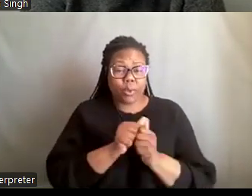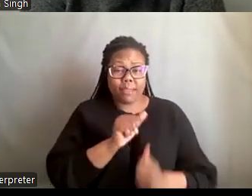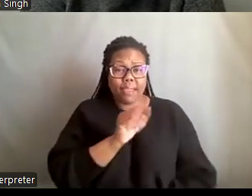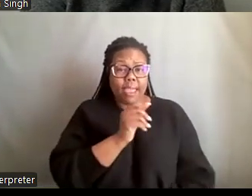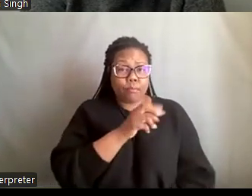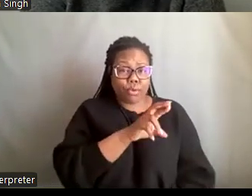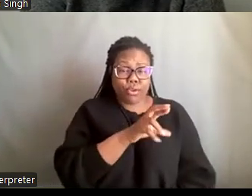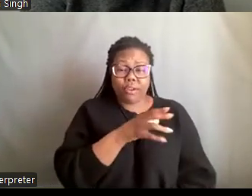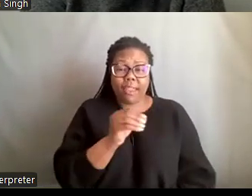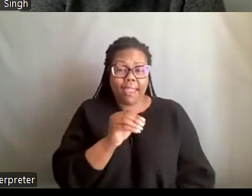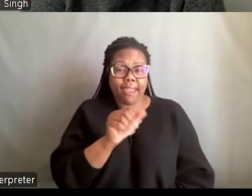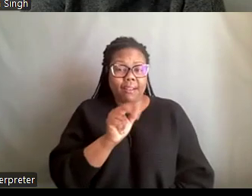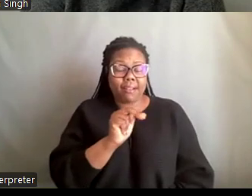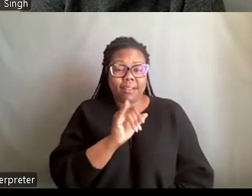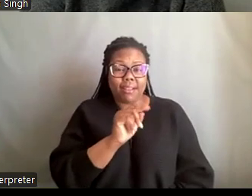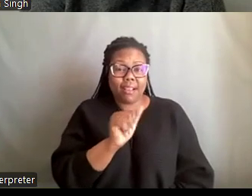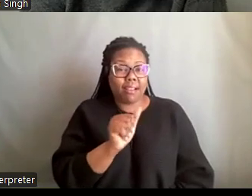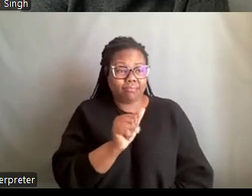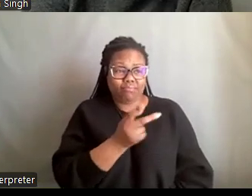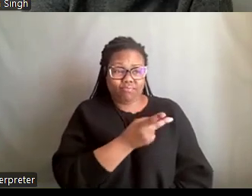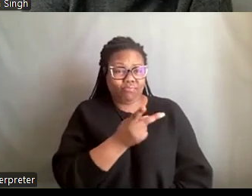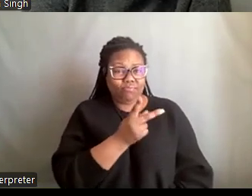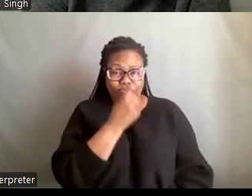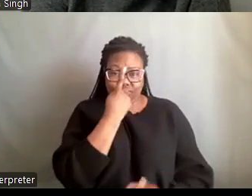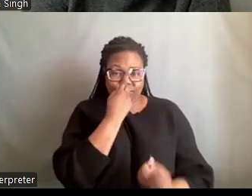think for me, I agree with what both of them said. And